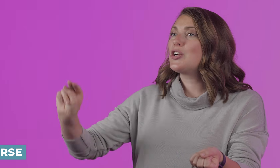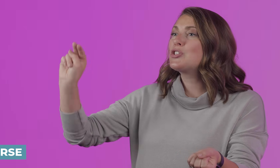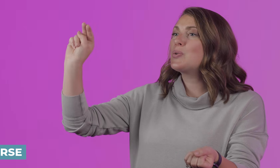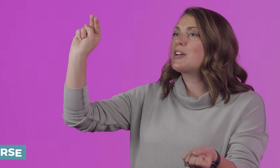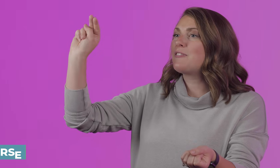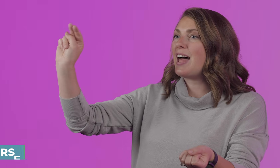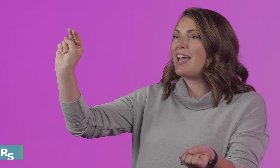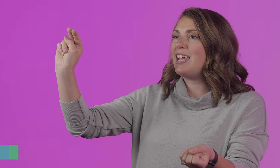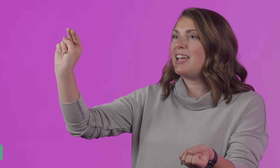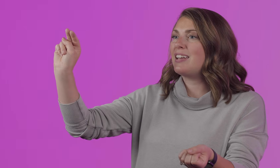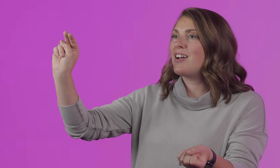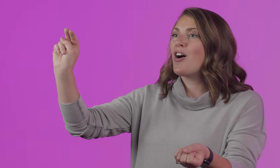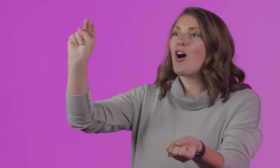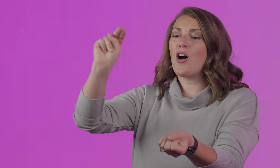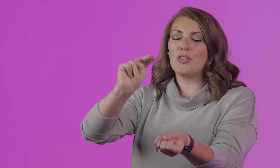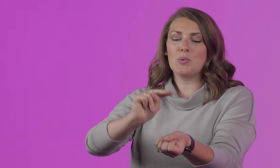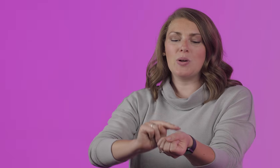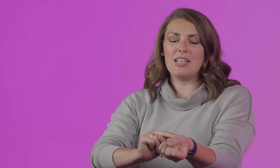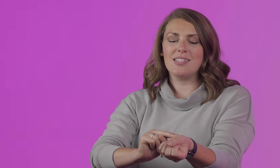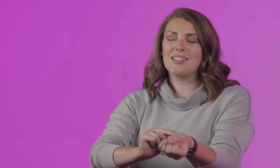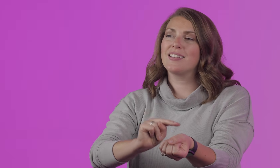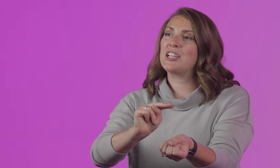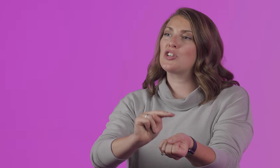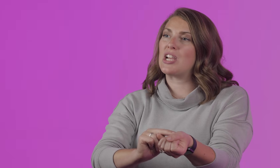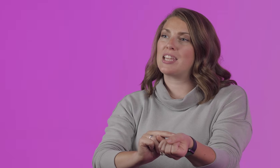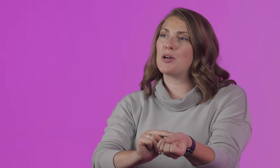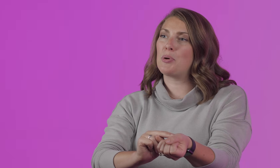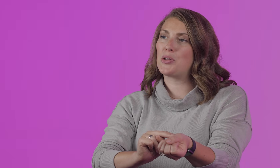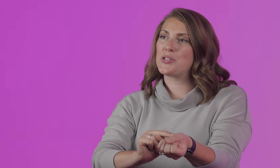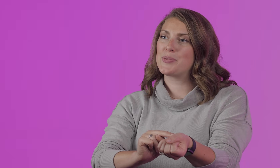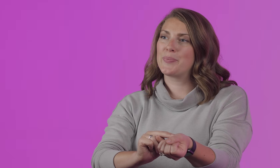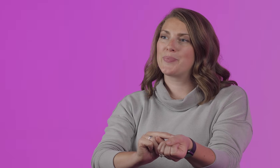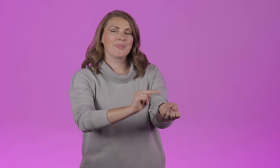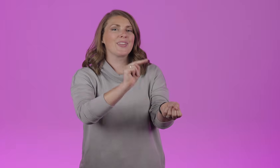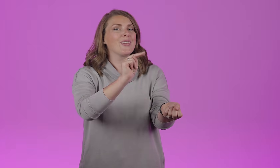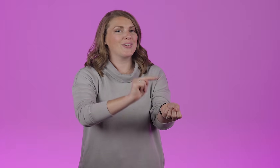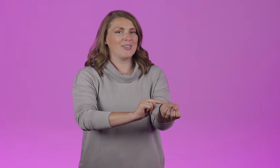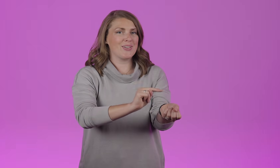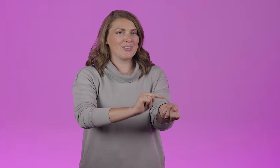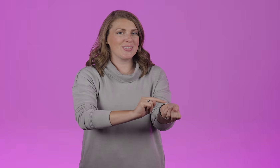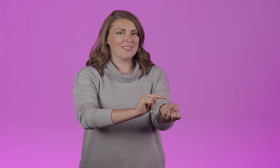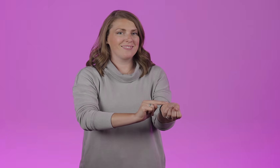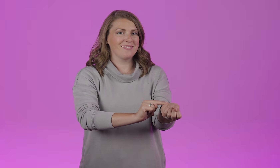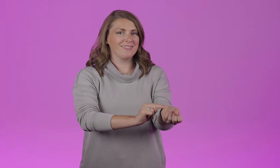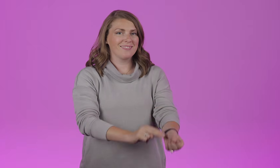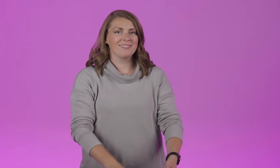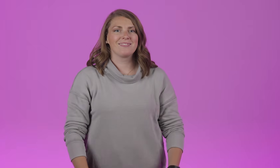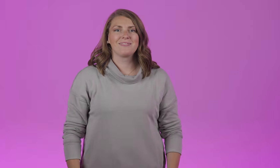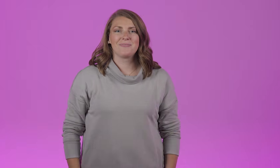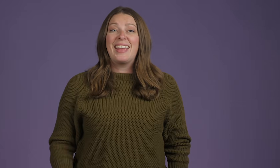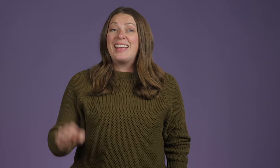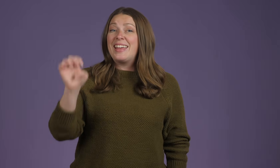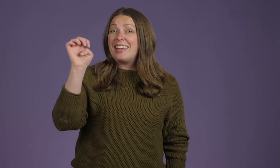You're doing a flat-N the wrist like you're checking a pulse. Nurse.